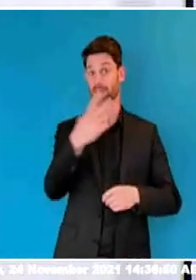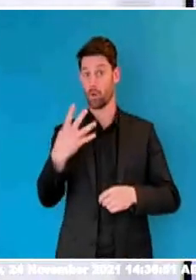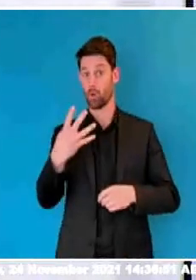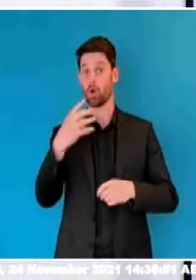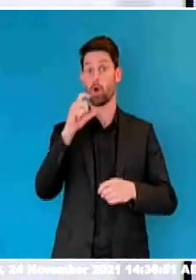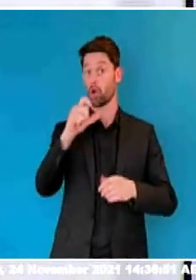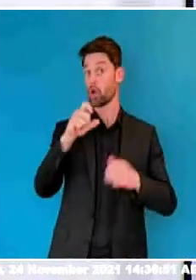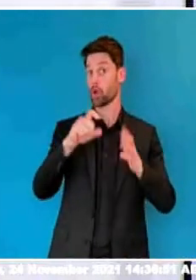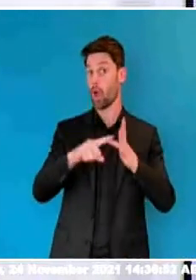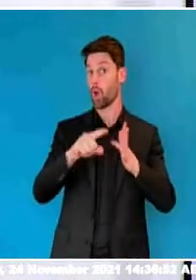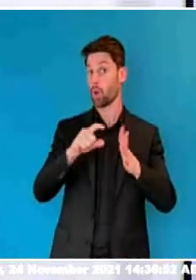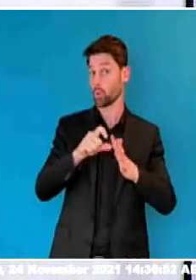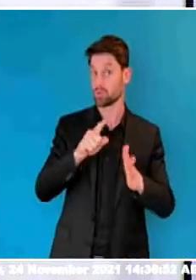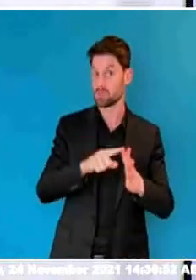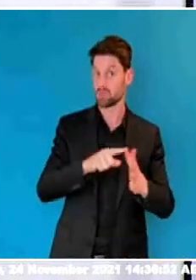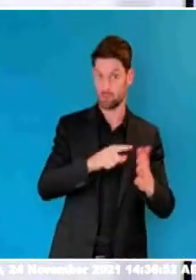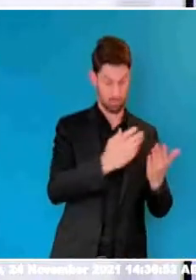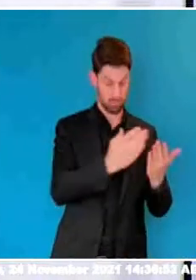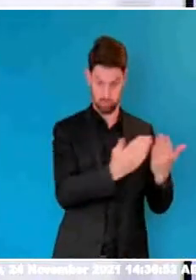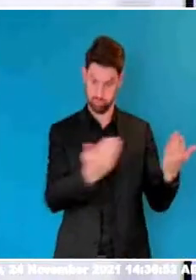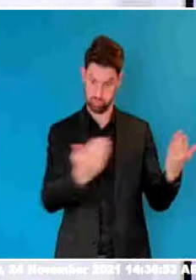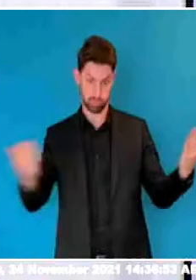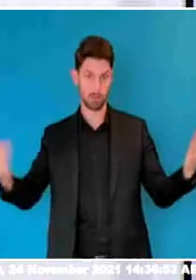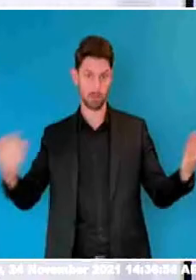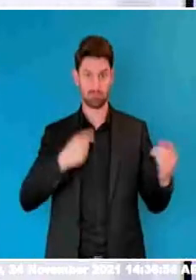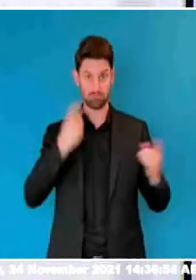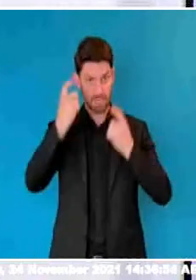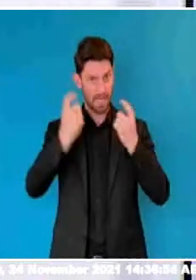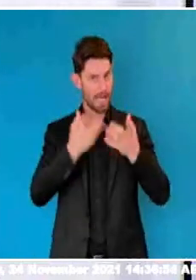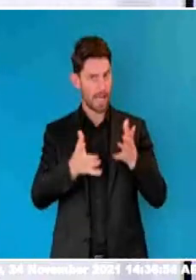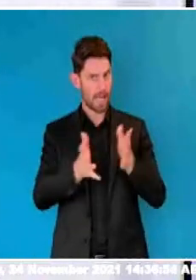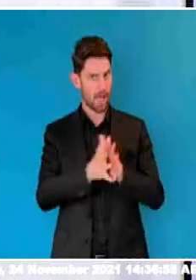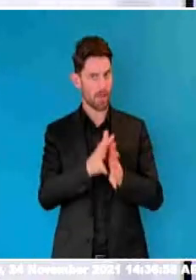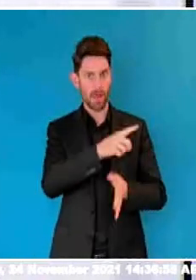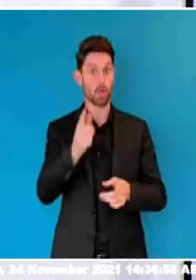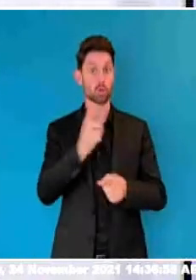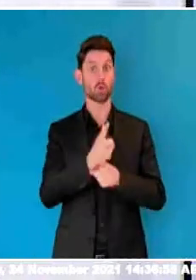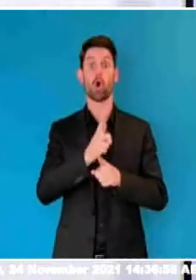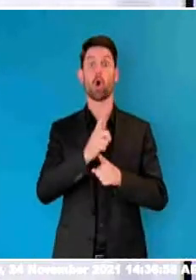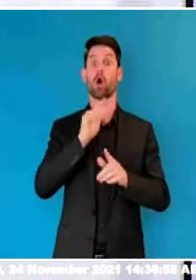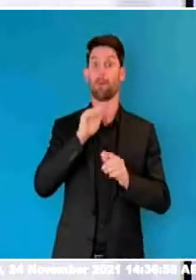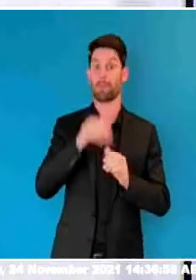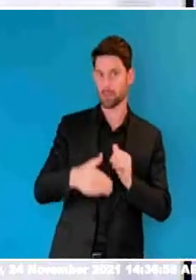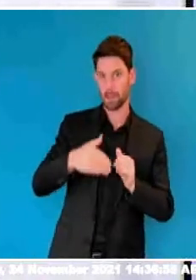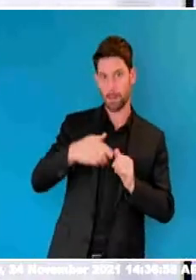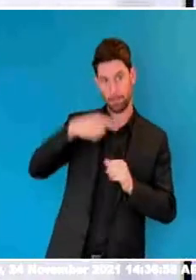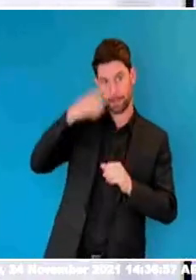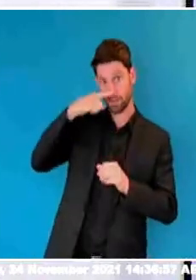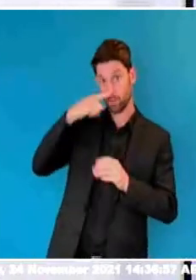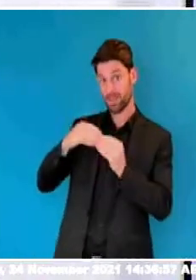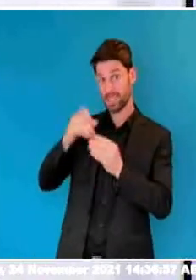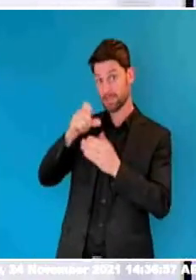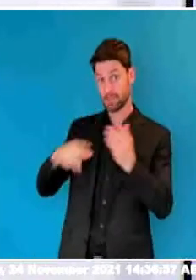how they address workers with disability, would you agree that we might be up to maybe